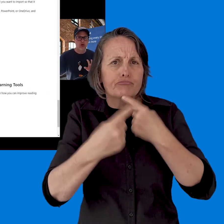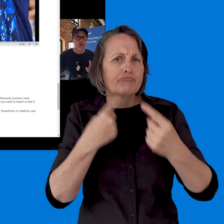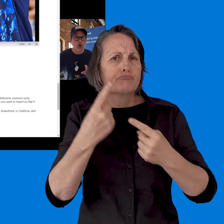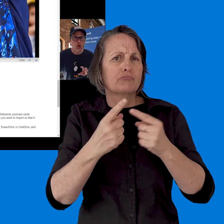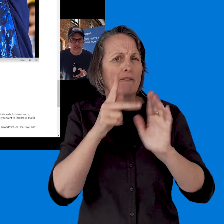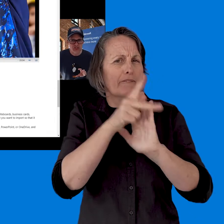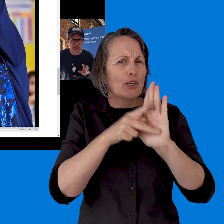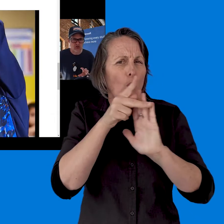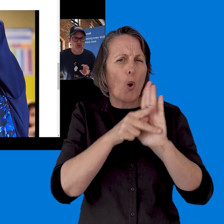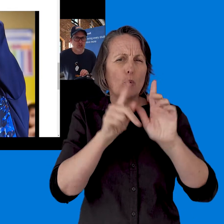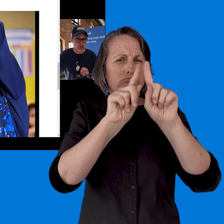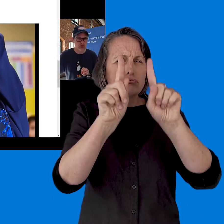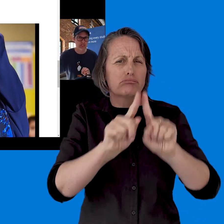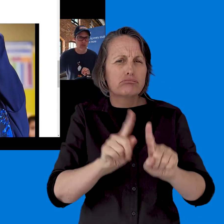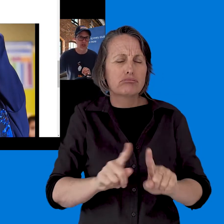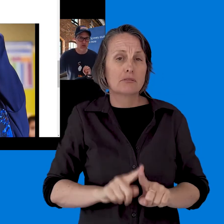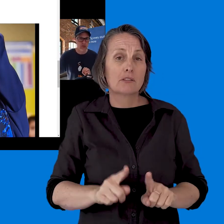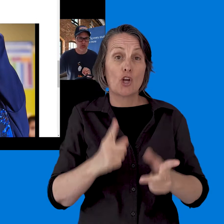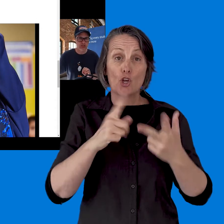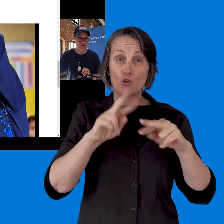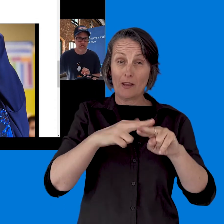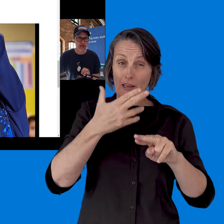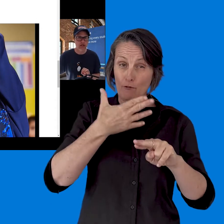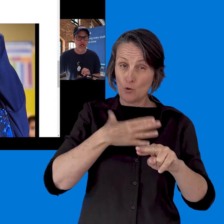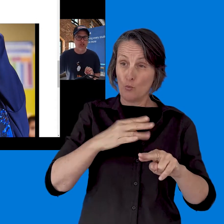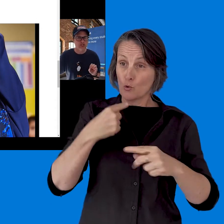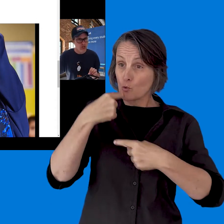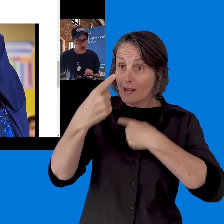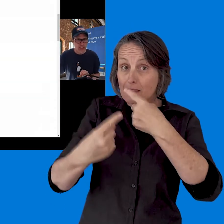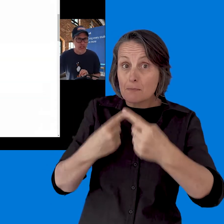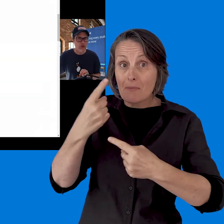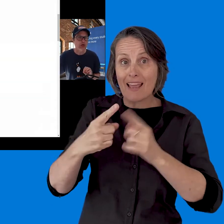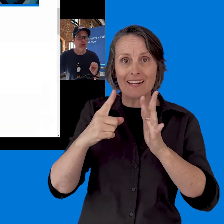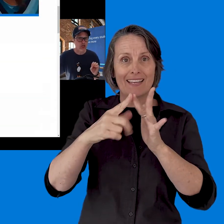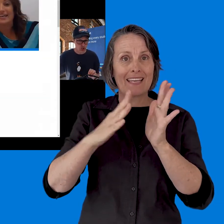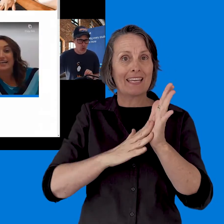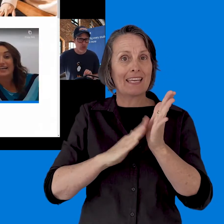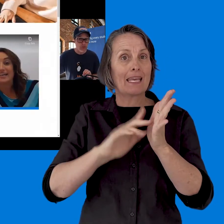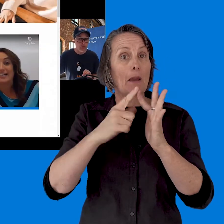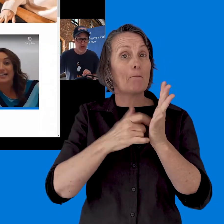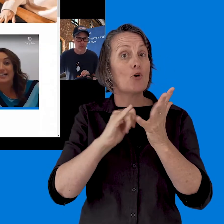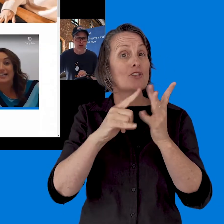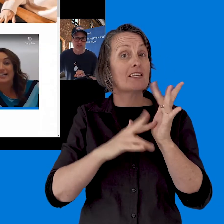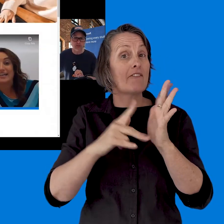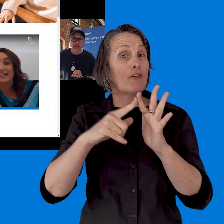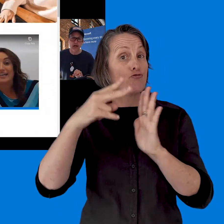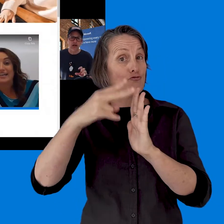So if you're wanting to introduce someone to immersive reader, certainly you can show them immersive reader,